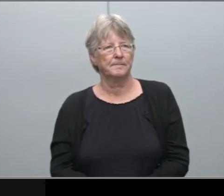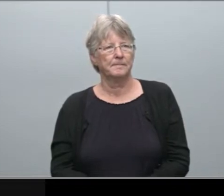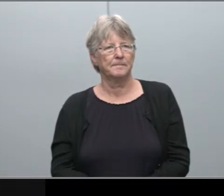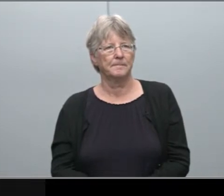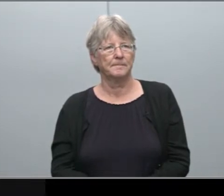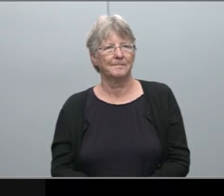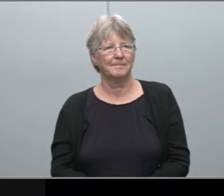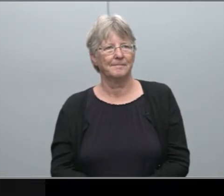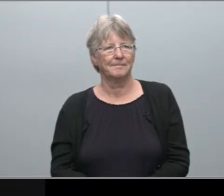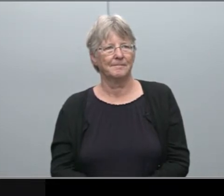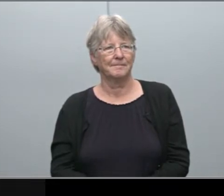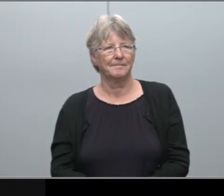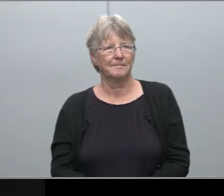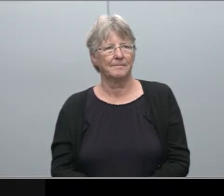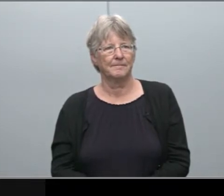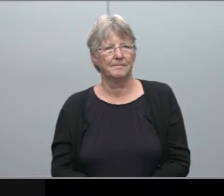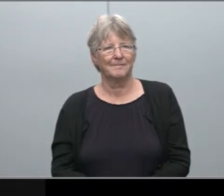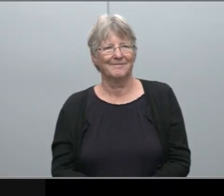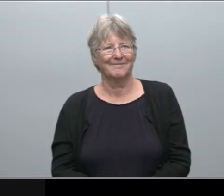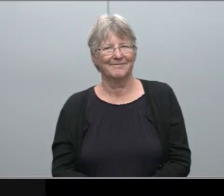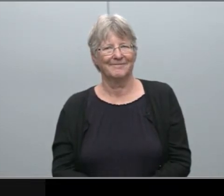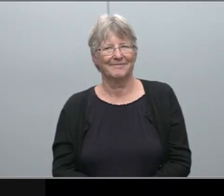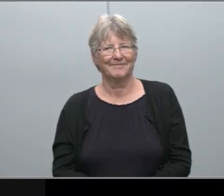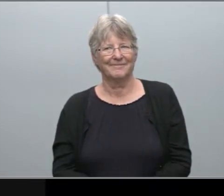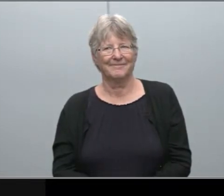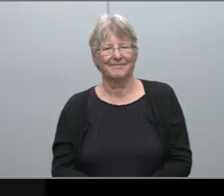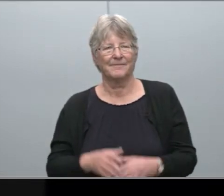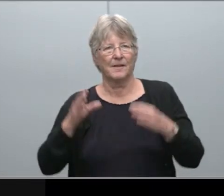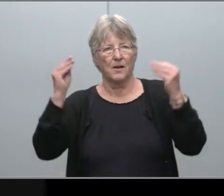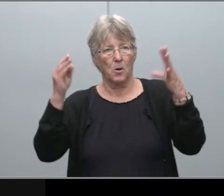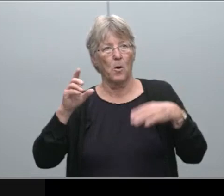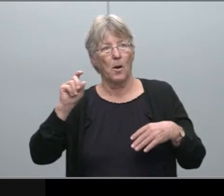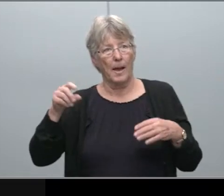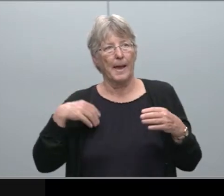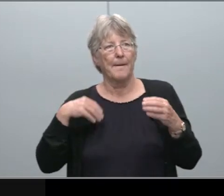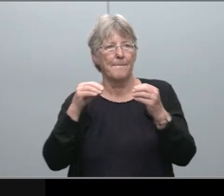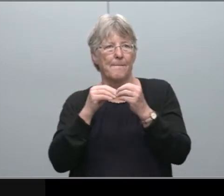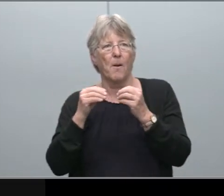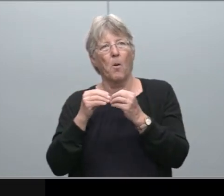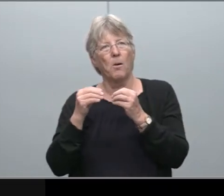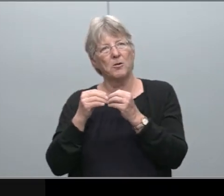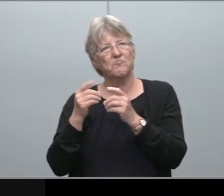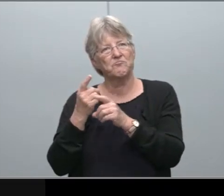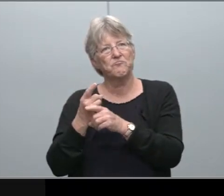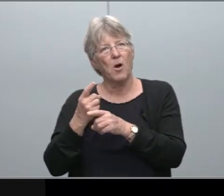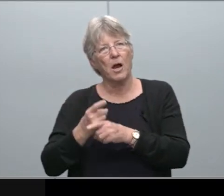And I'd say this one resonates, especially because of the last one we just shared.